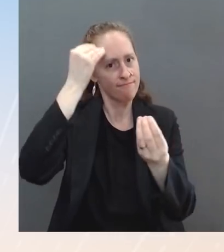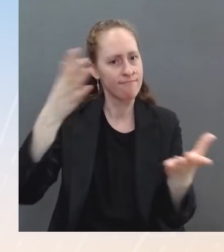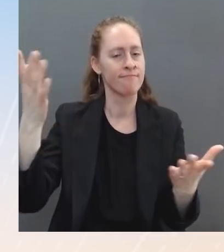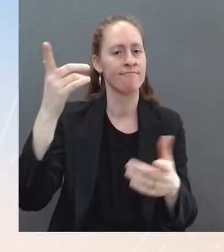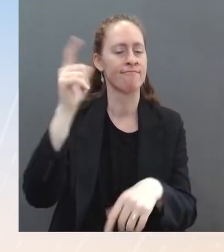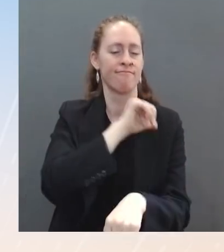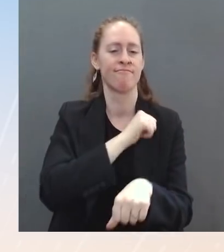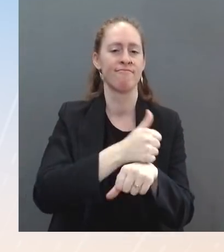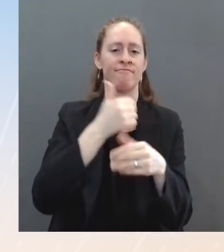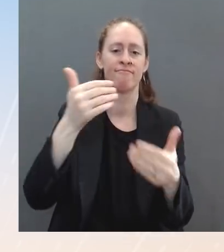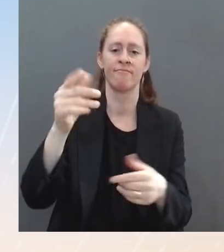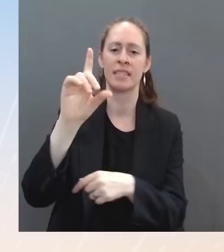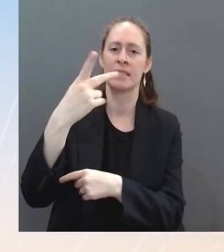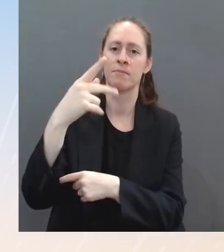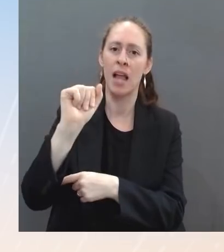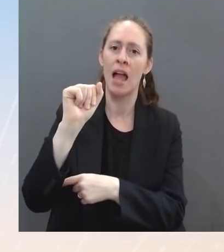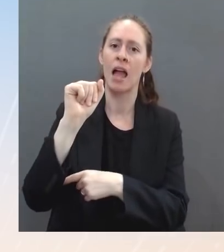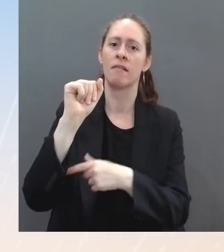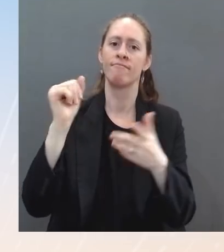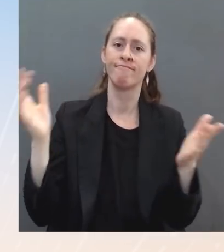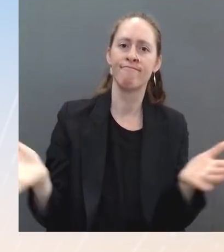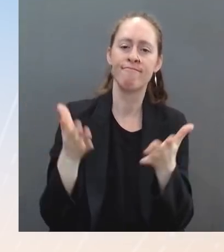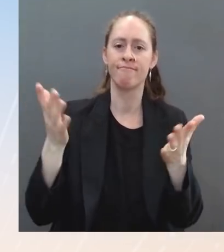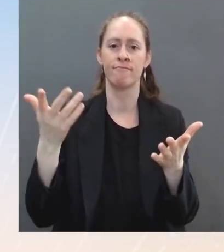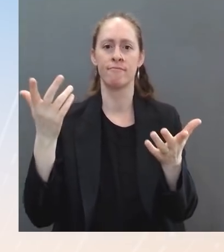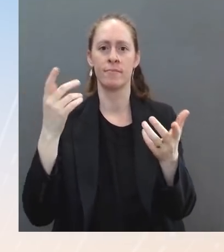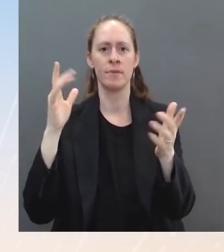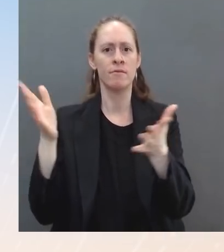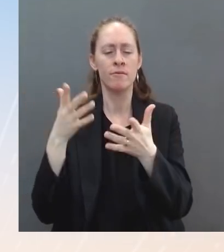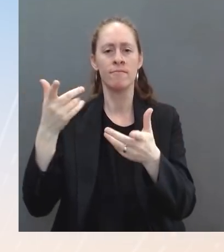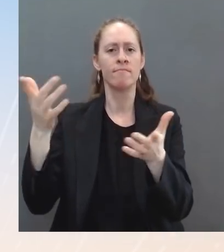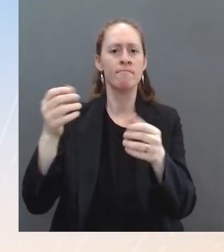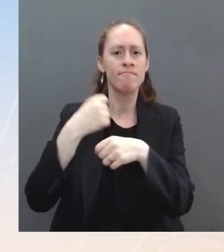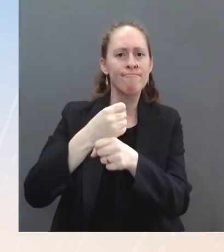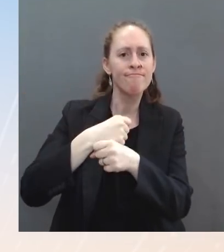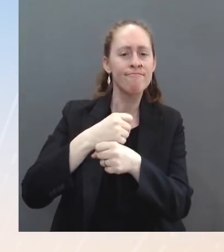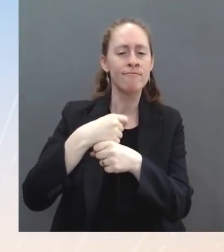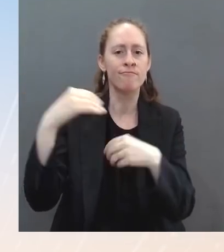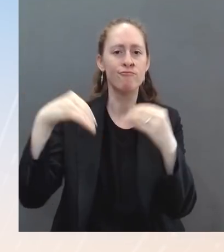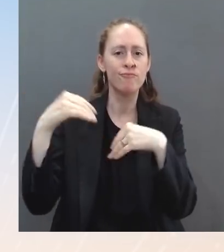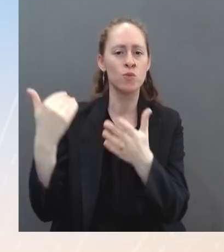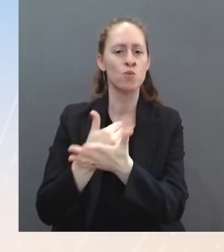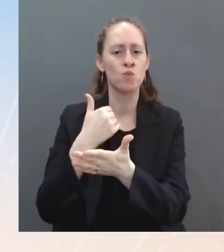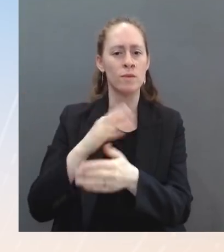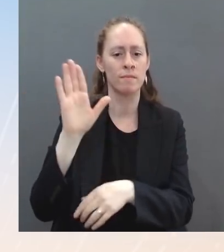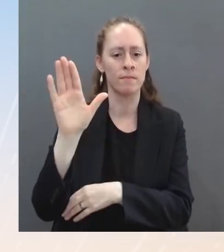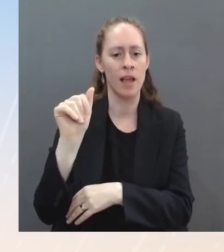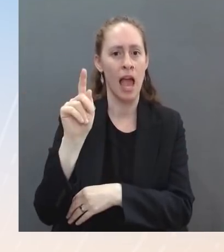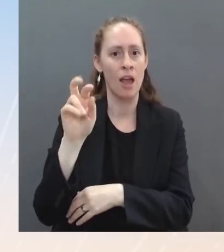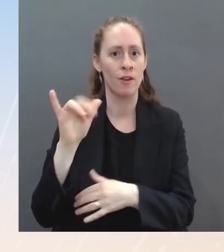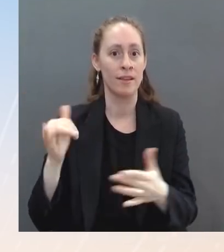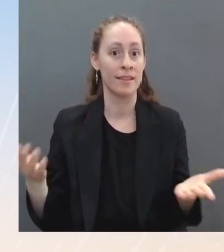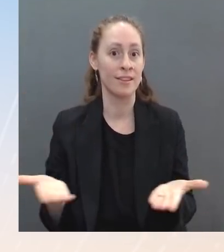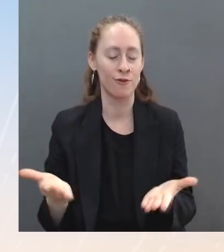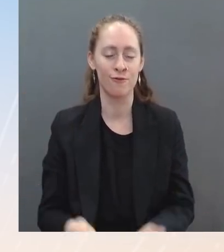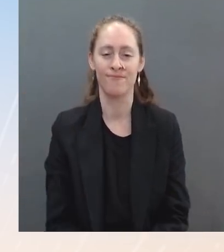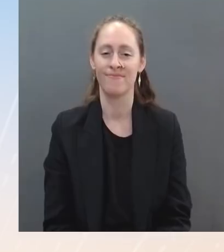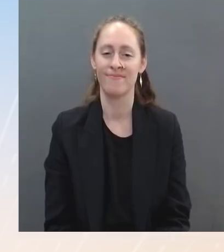You know, the President feels very strongly that we need to move -- we need to make significant strides toward a clean energy economy.